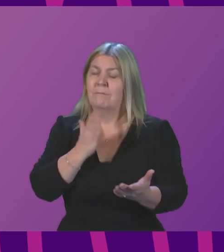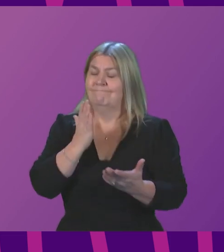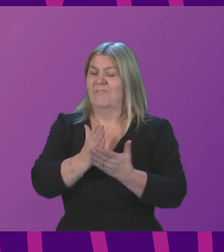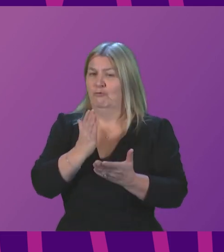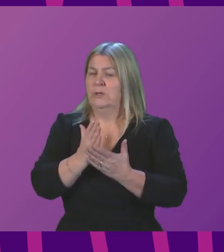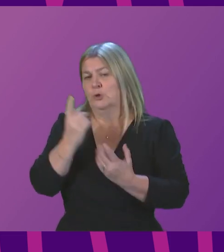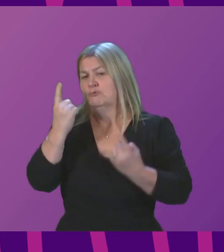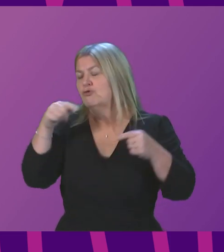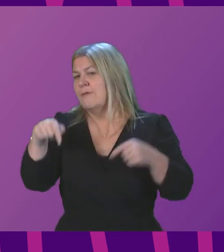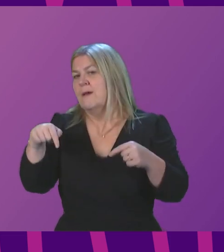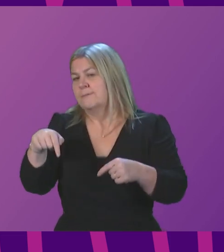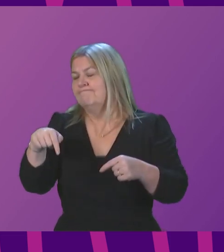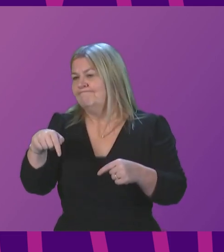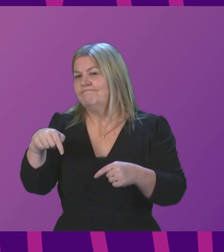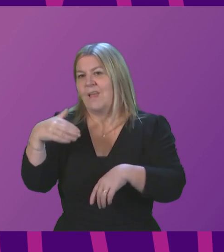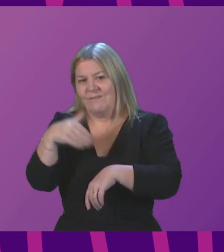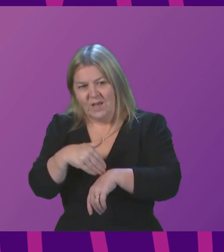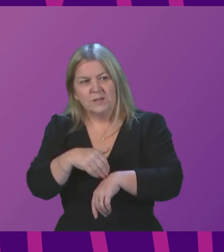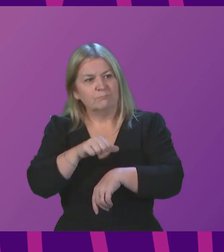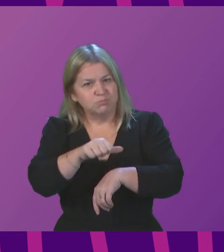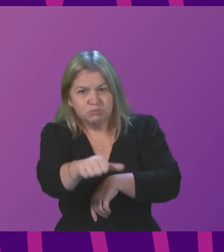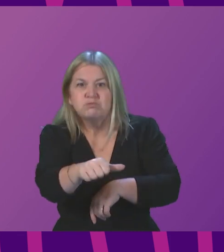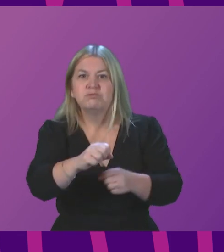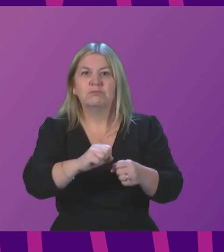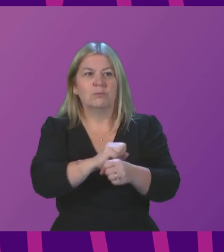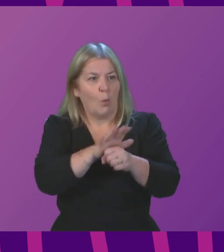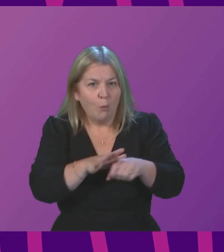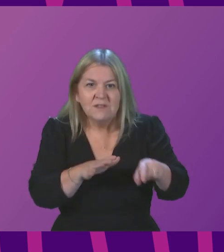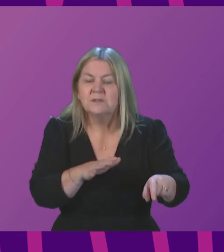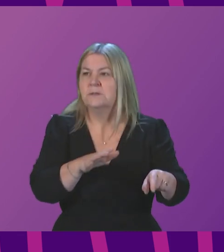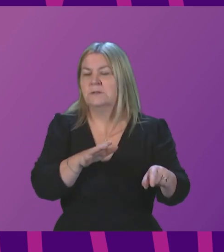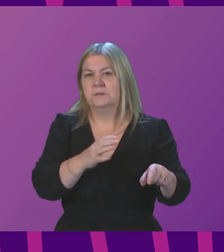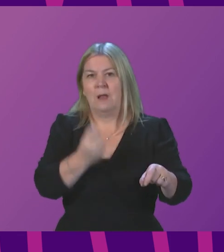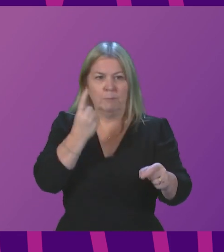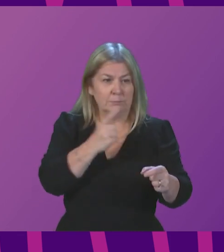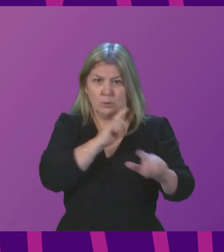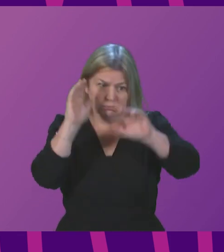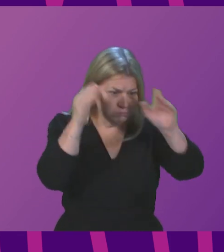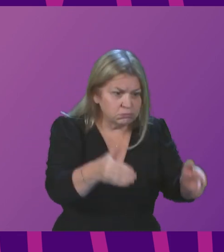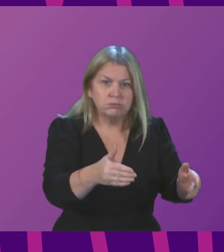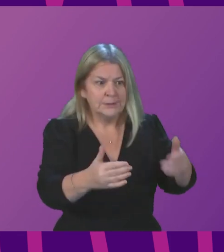the unavoidable and inescapable implications of dealing with Covid—what it might mean